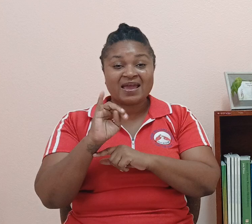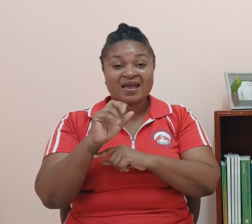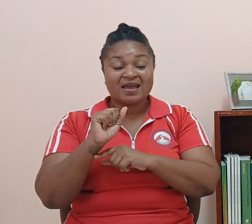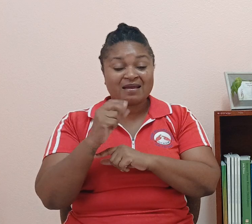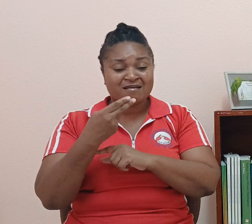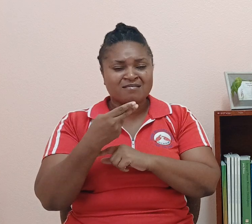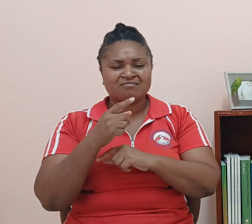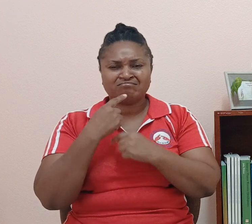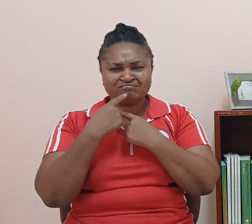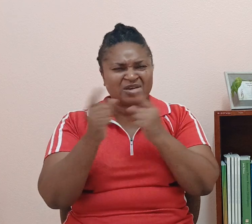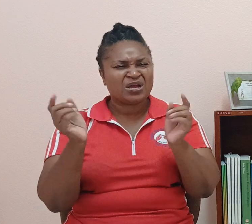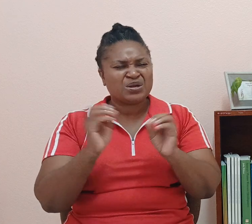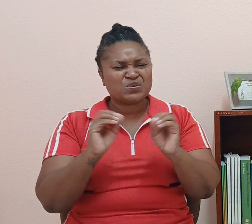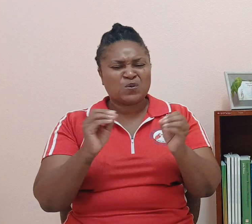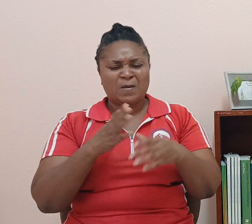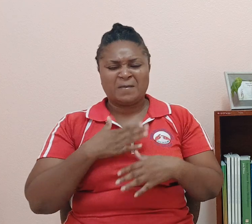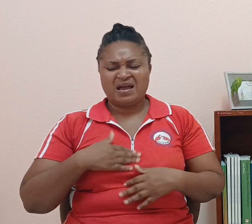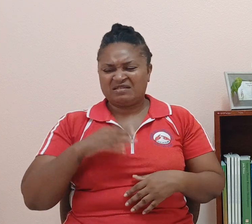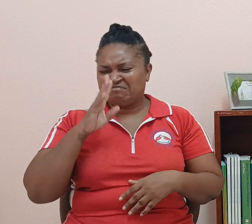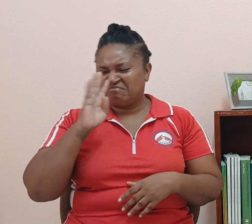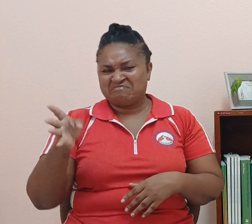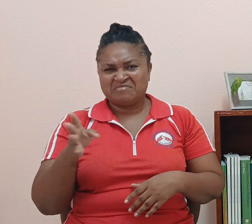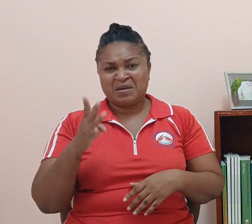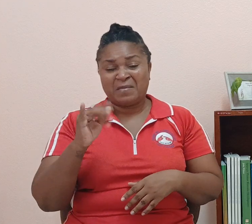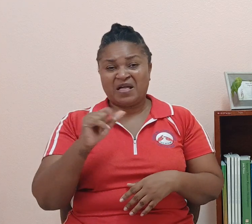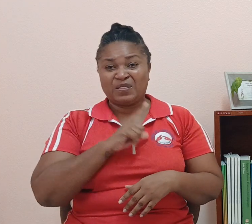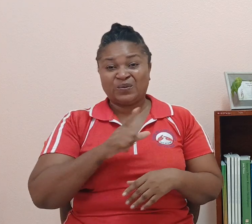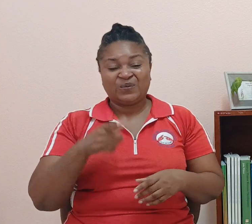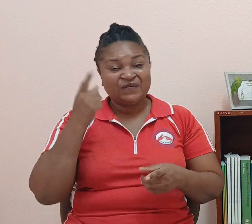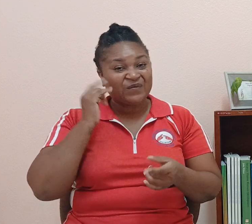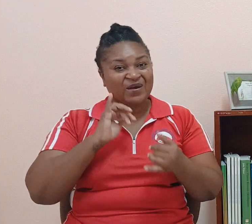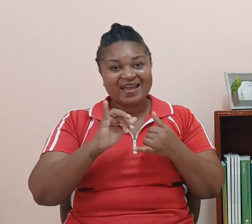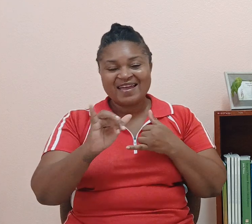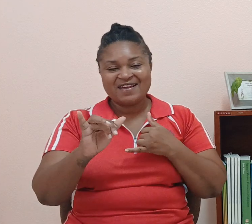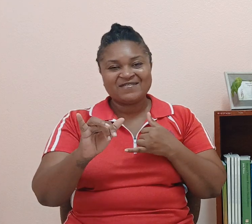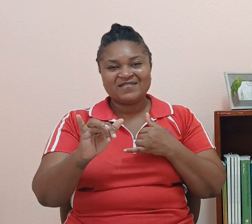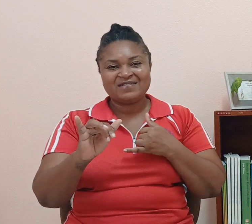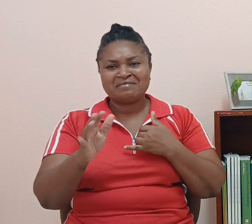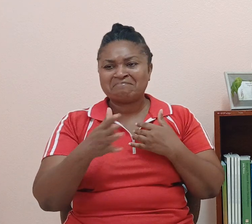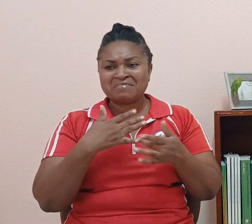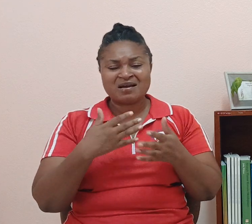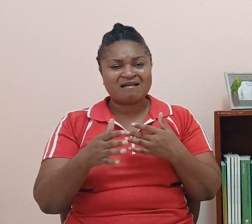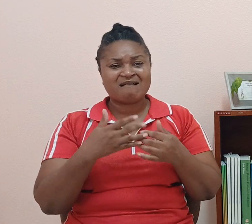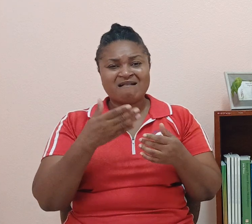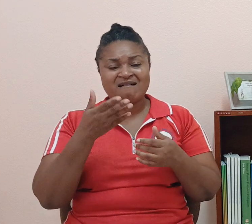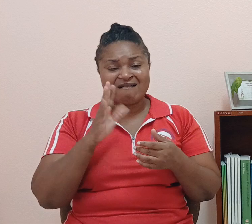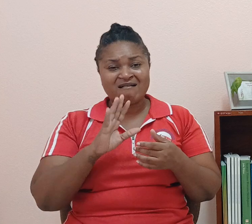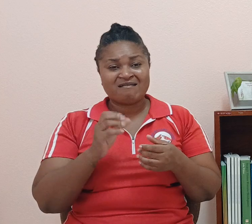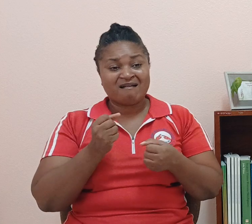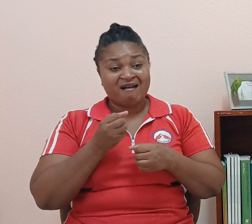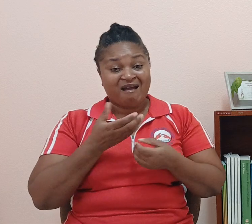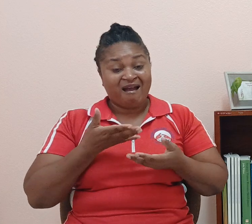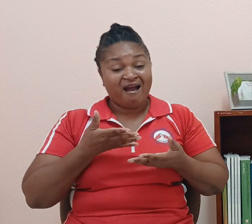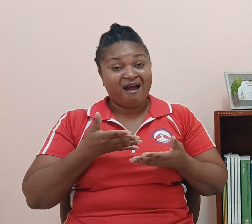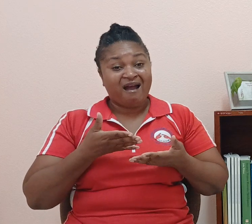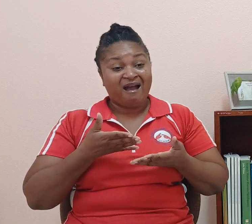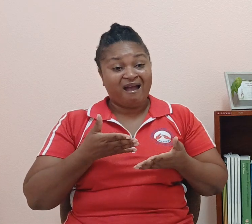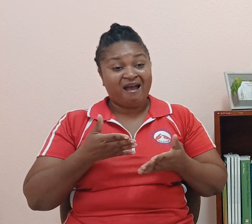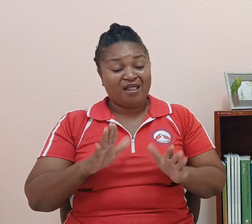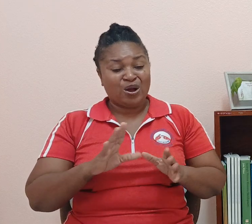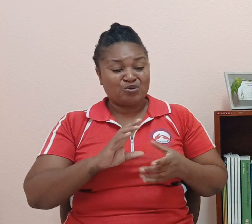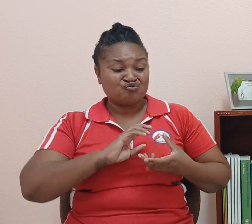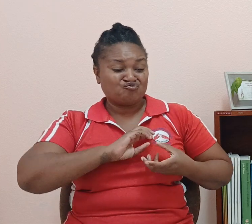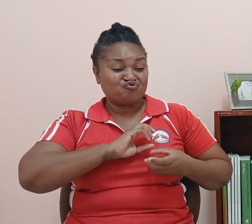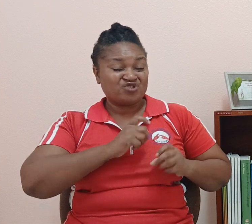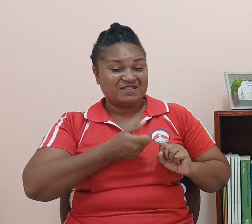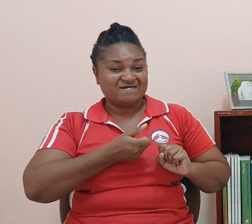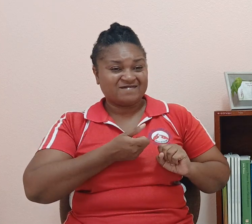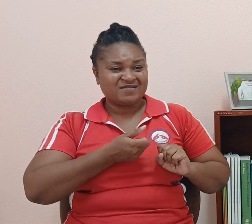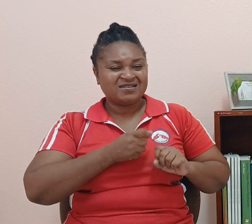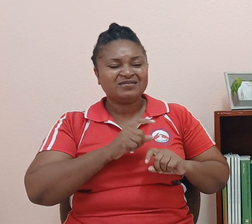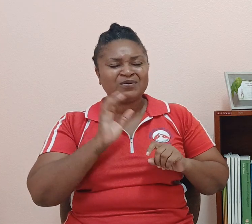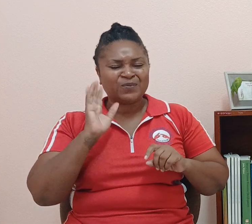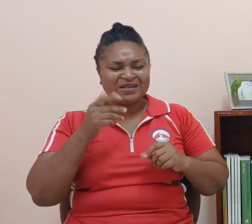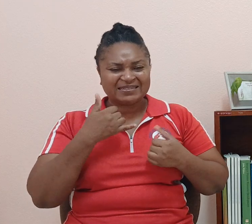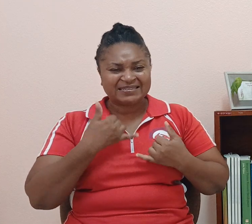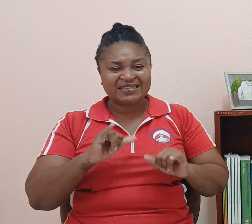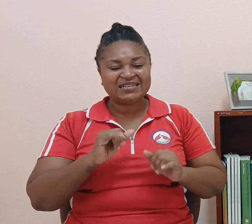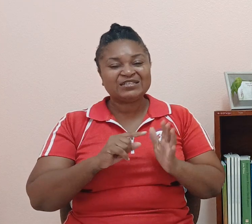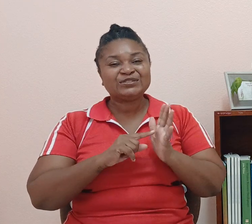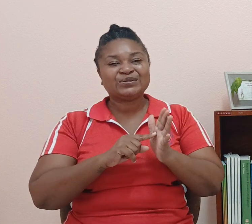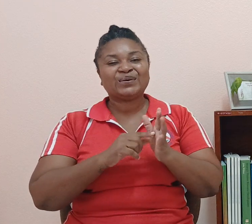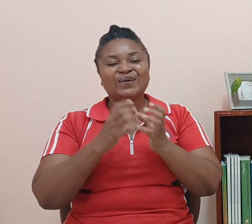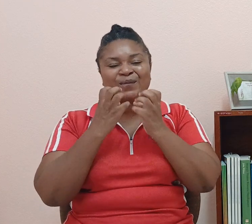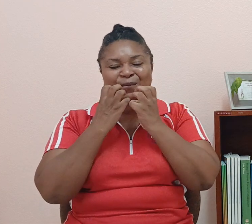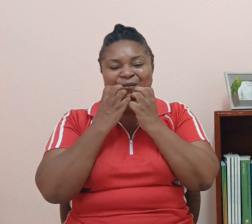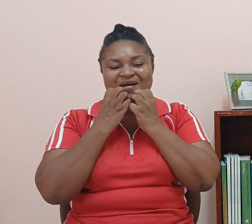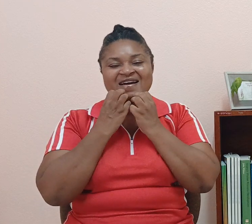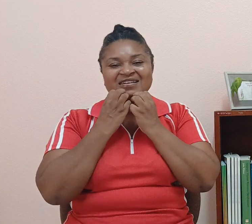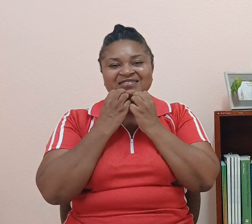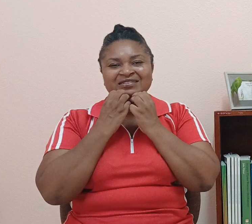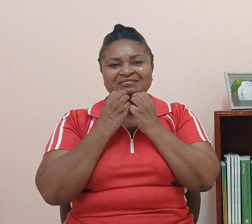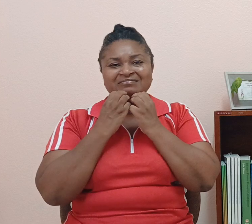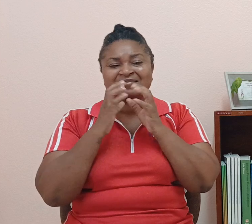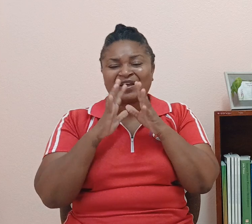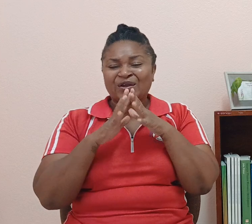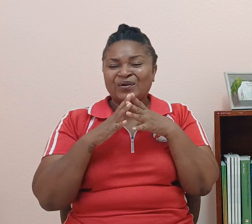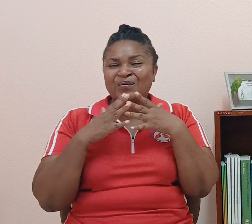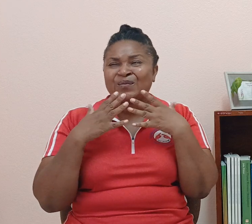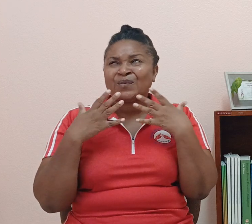by the Lord forever. Though He brings grief, He will show compassion, so great is His unfailing